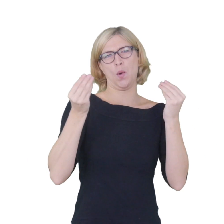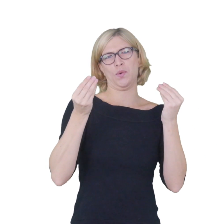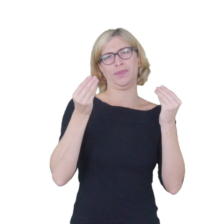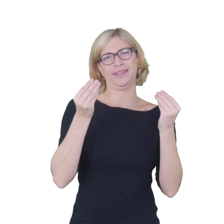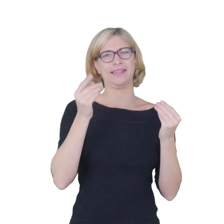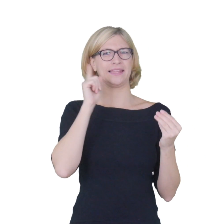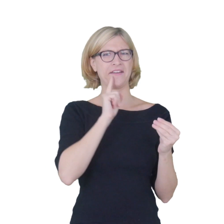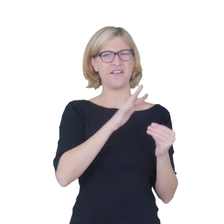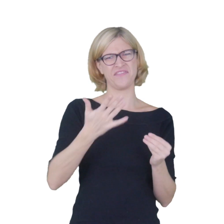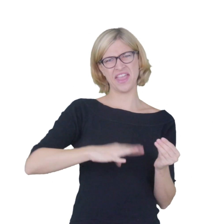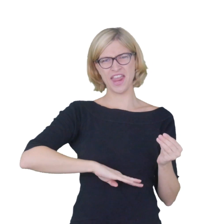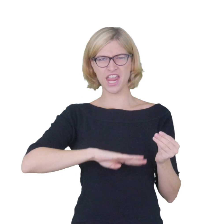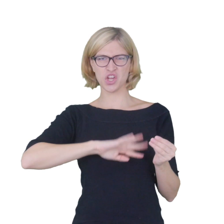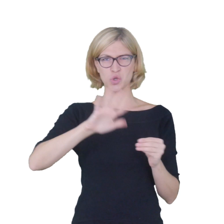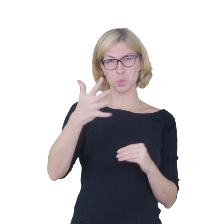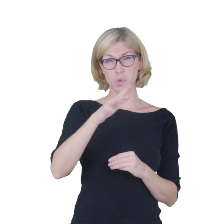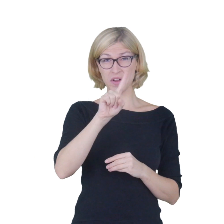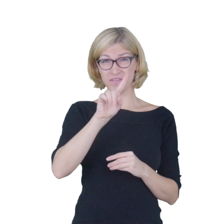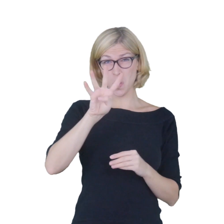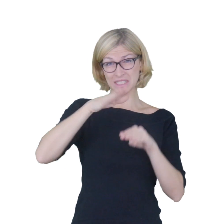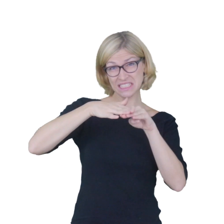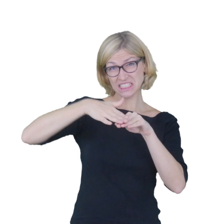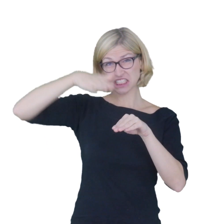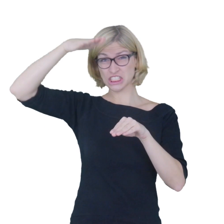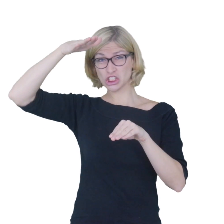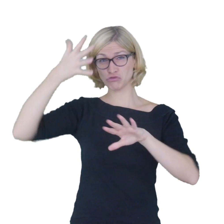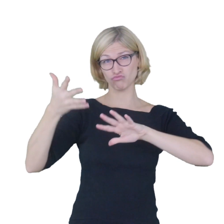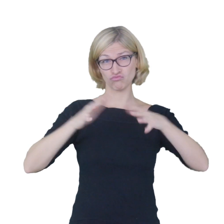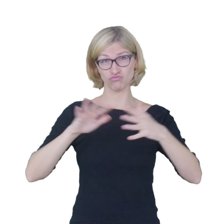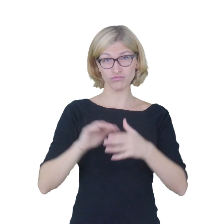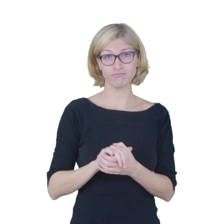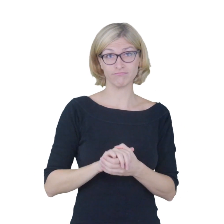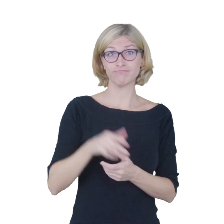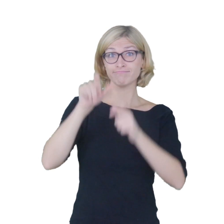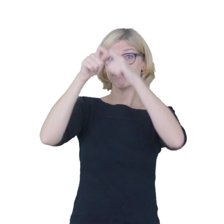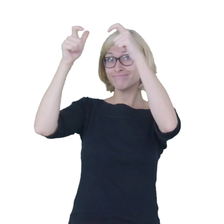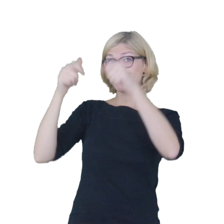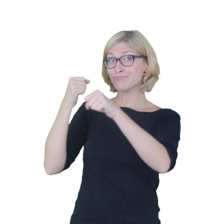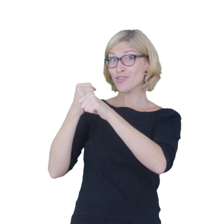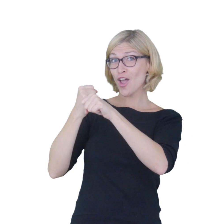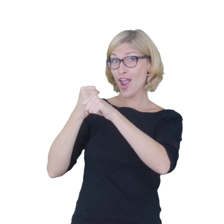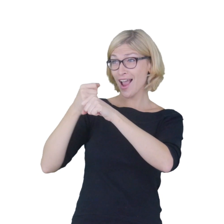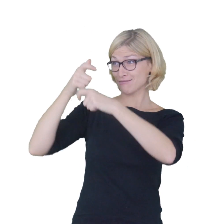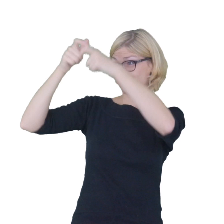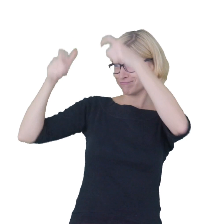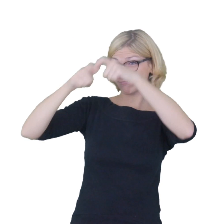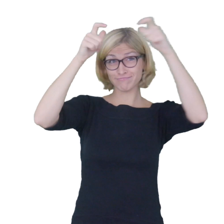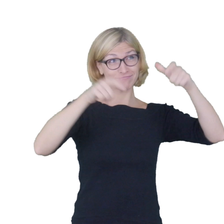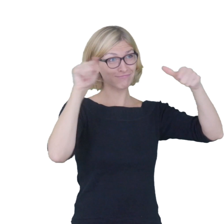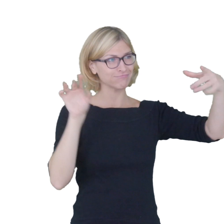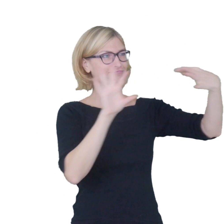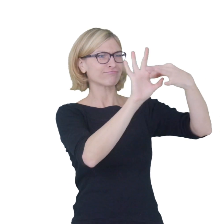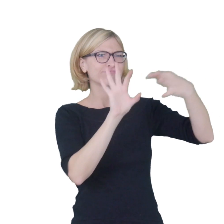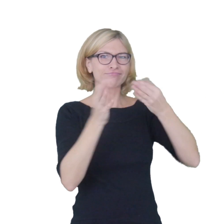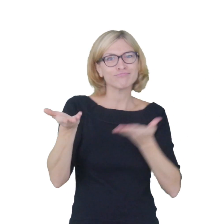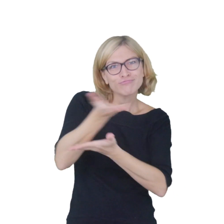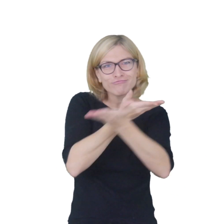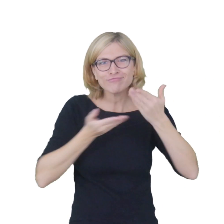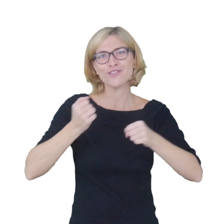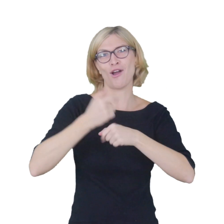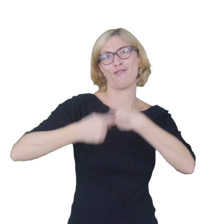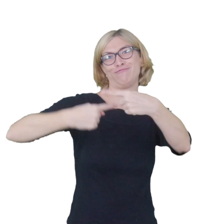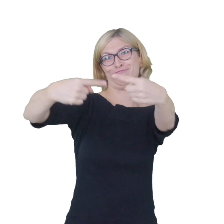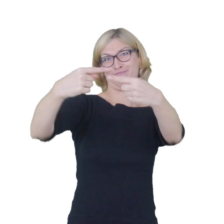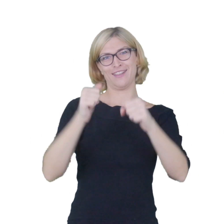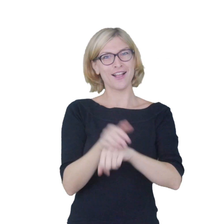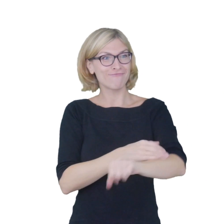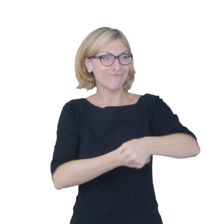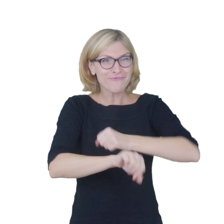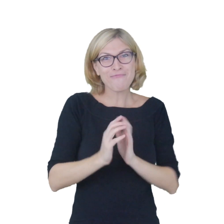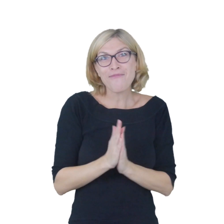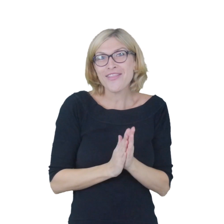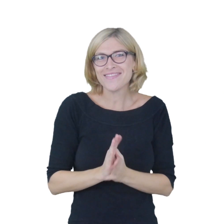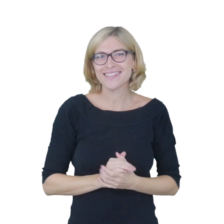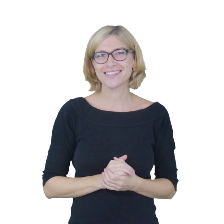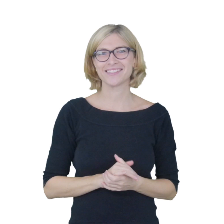representatives of the employment sector as well as young Deaf.